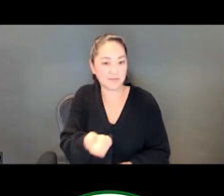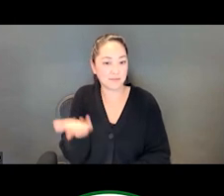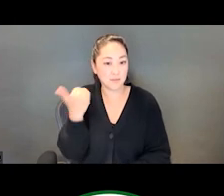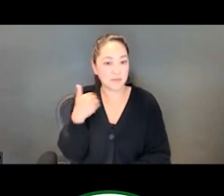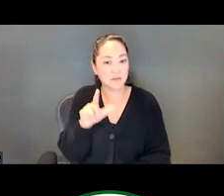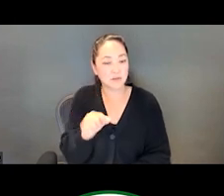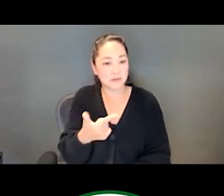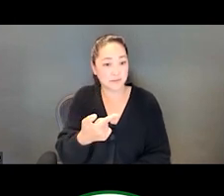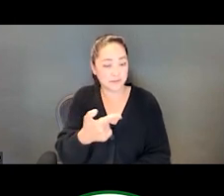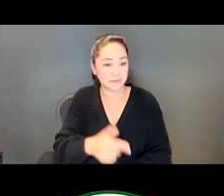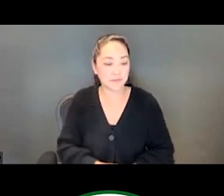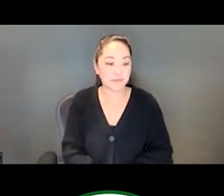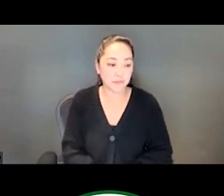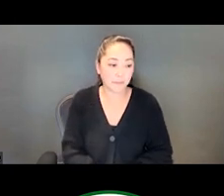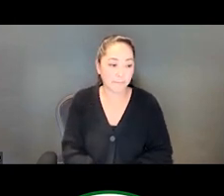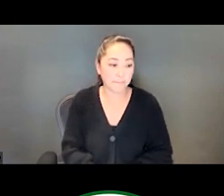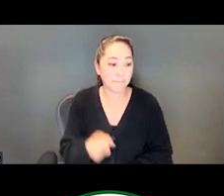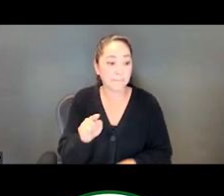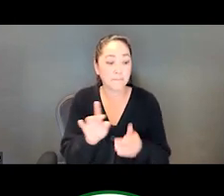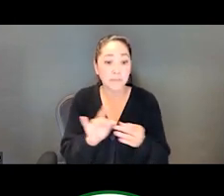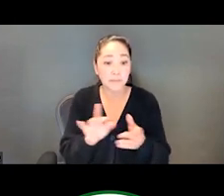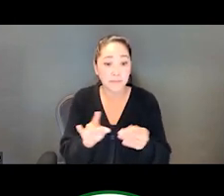says it's the character of a product.